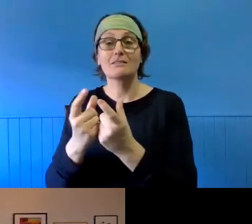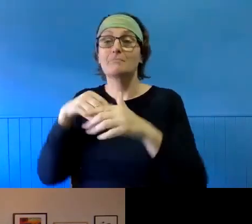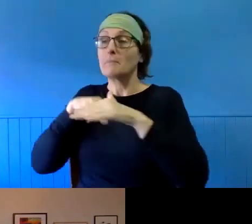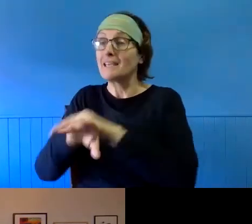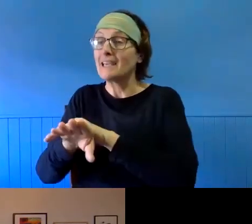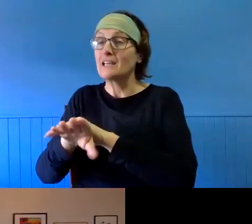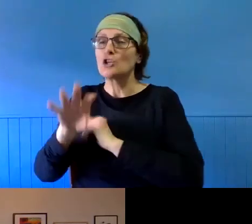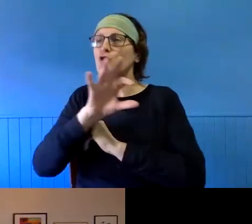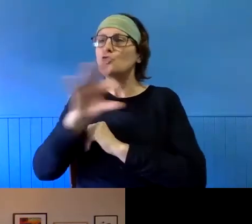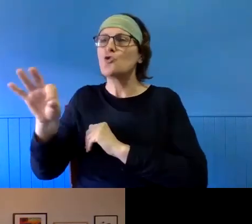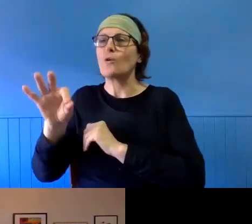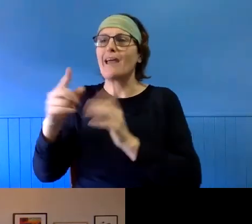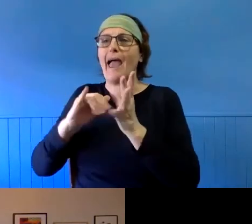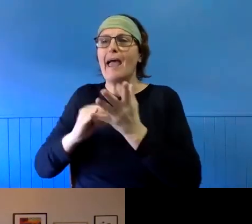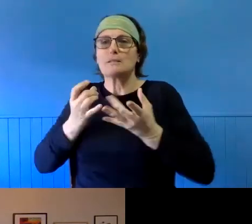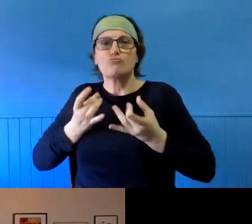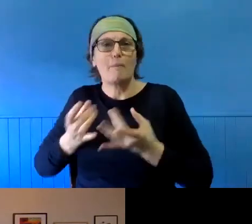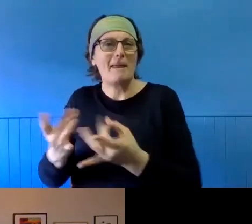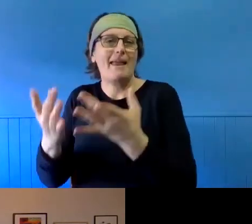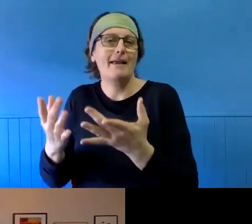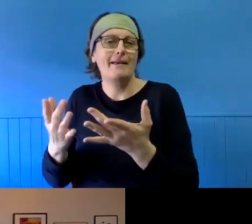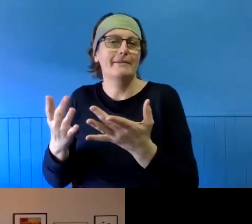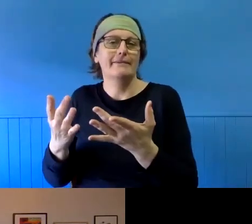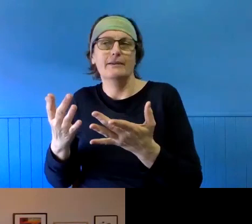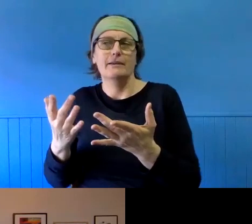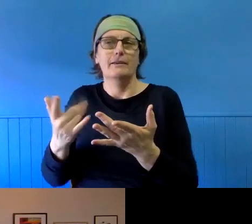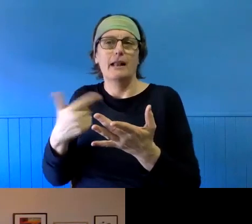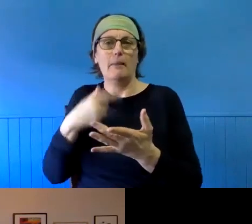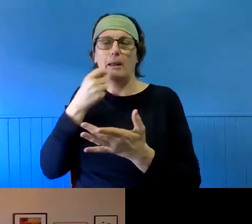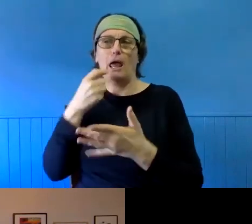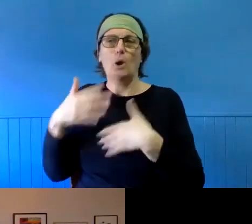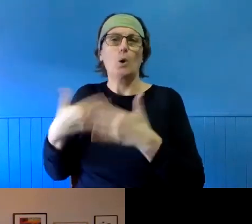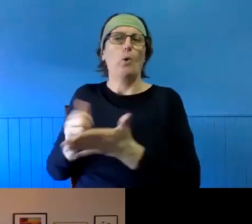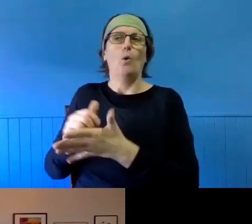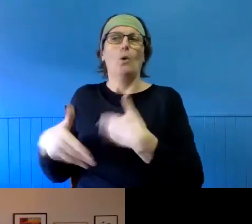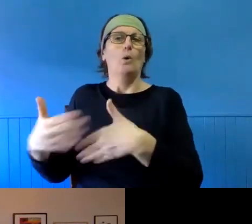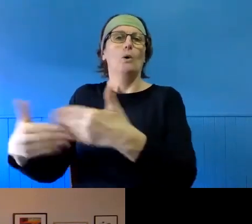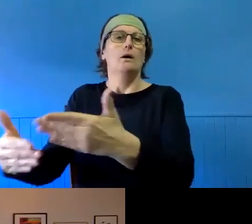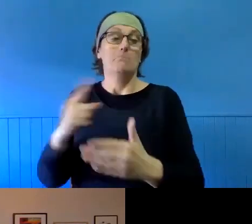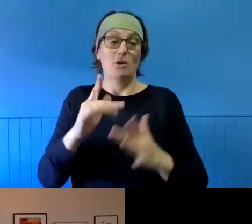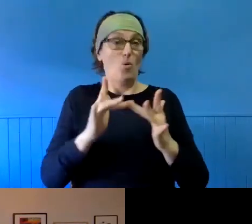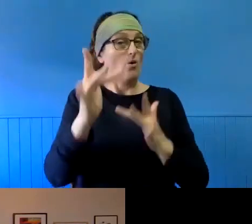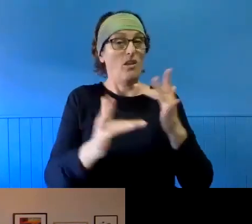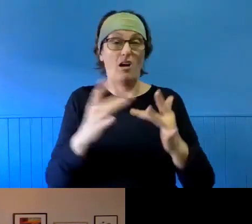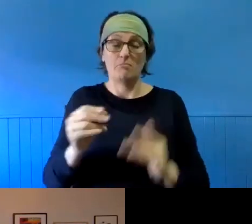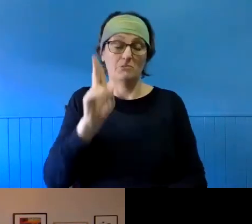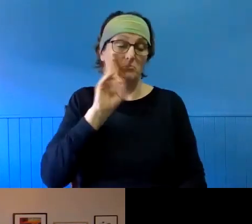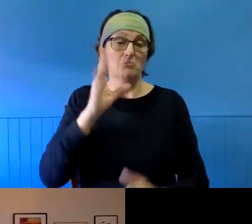not as prepared as we know that we should, but in the online space we really do need to have that preparation. And we get that